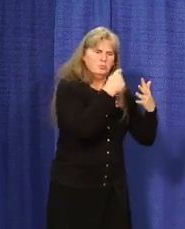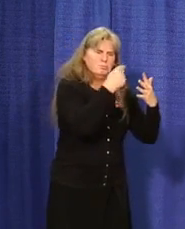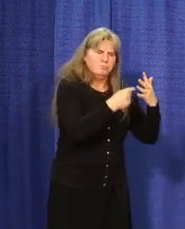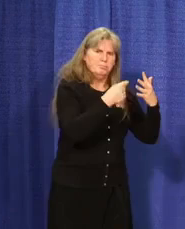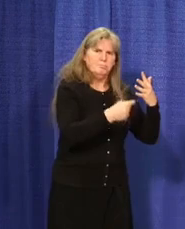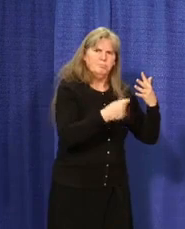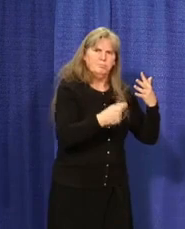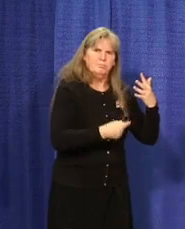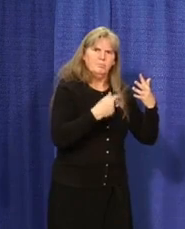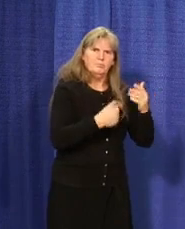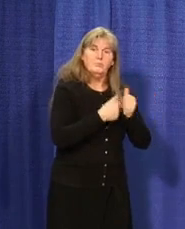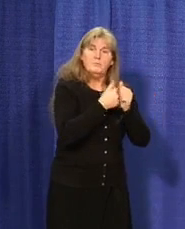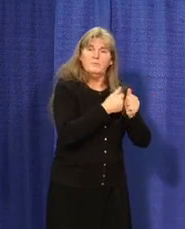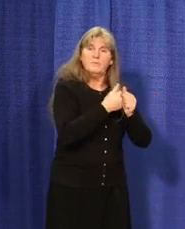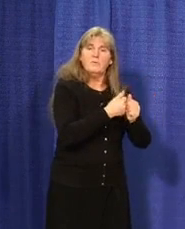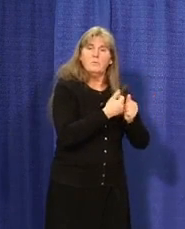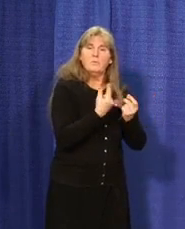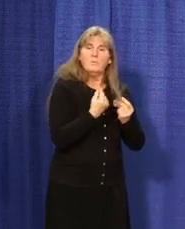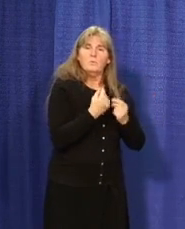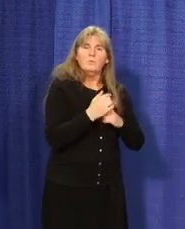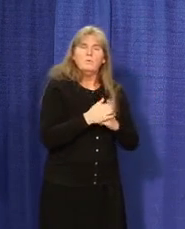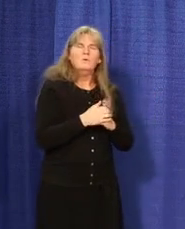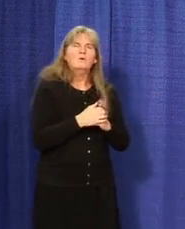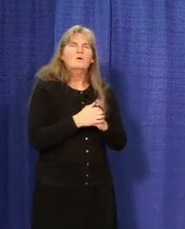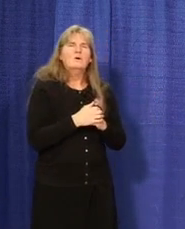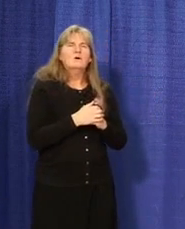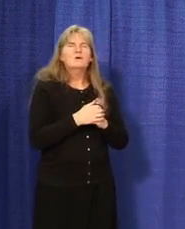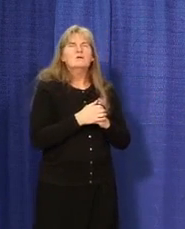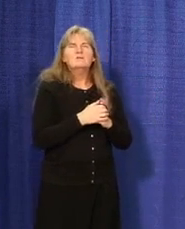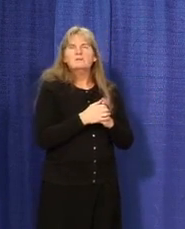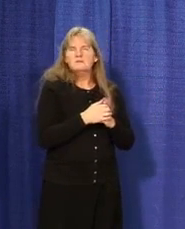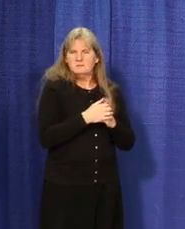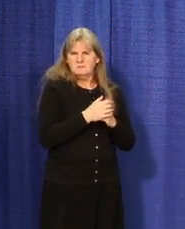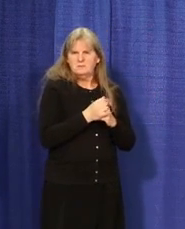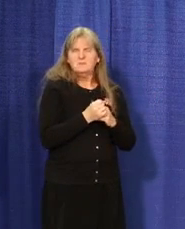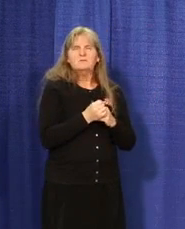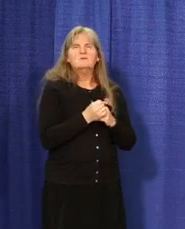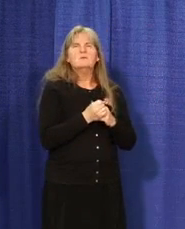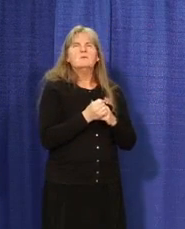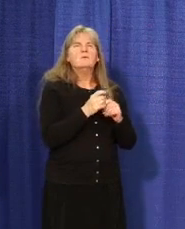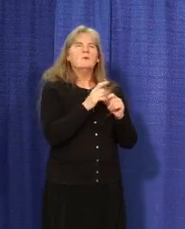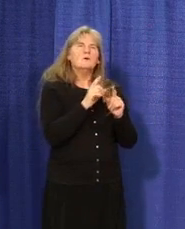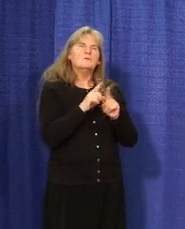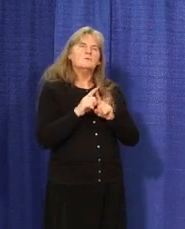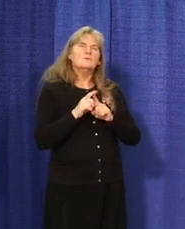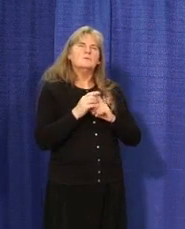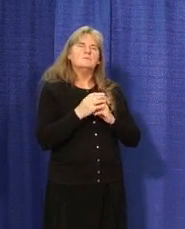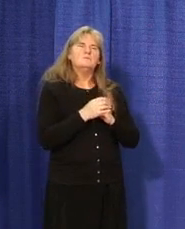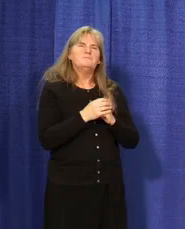every time. So, yeah,, I just echo that. And also, in addition to the